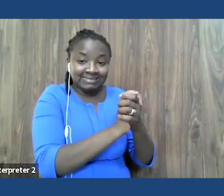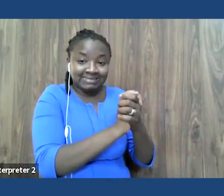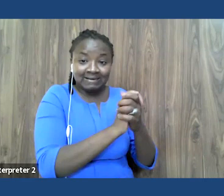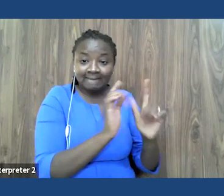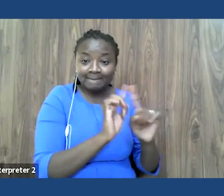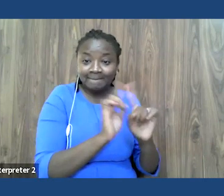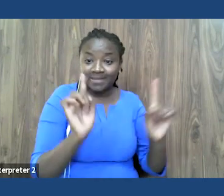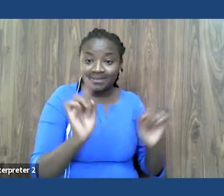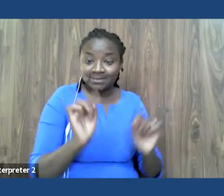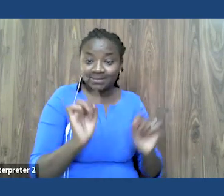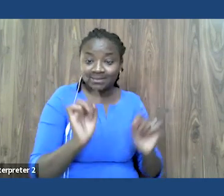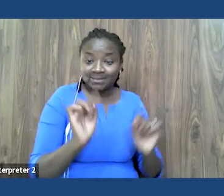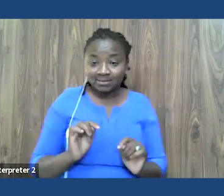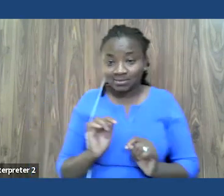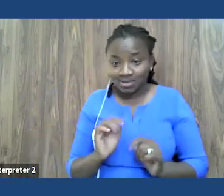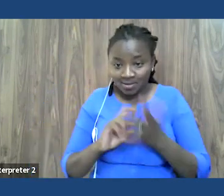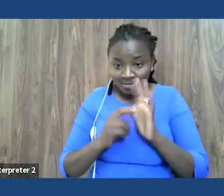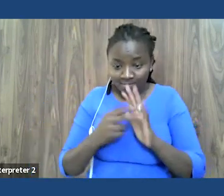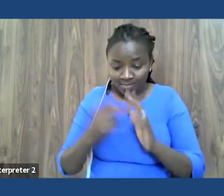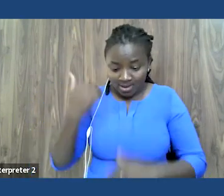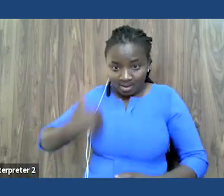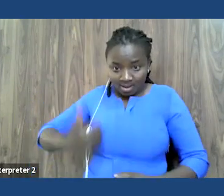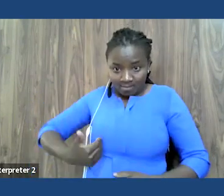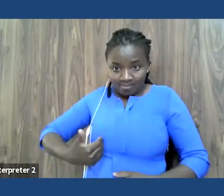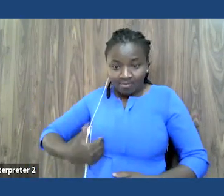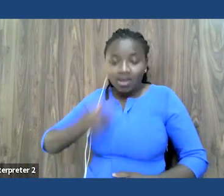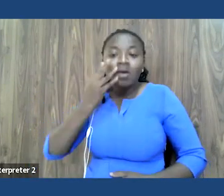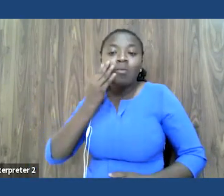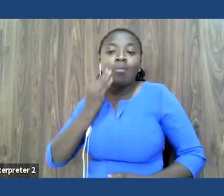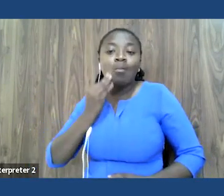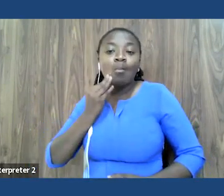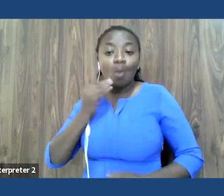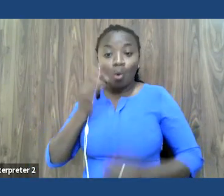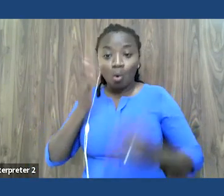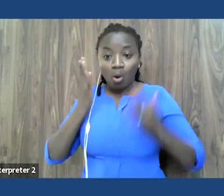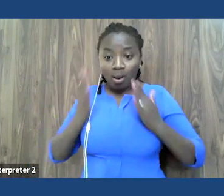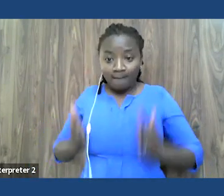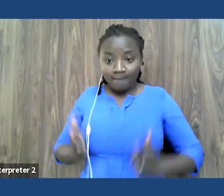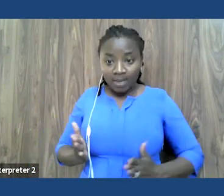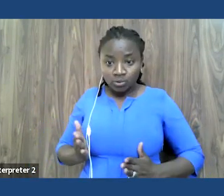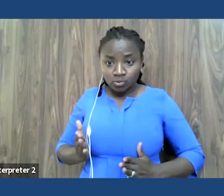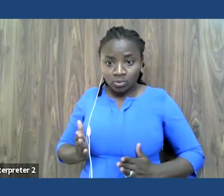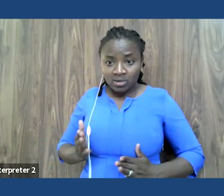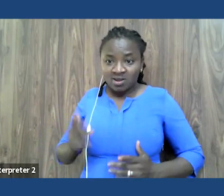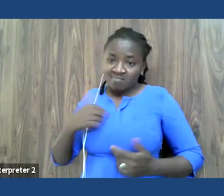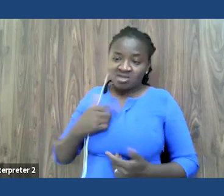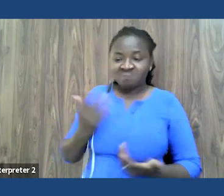It would not mean that someone would not say to me, oh, you don't have a right to be here.